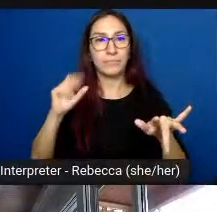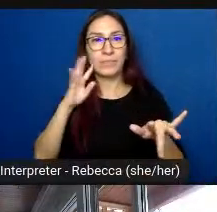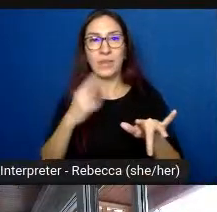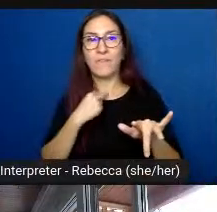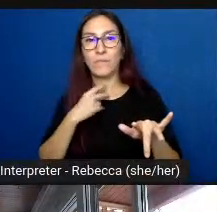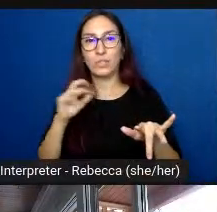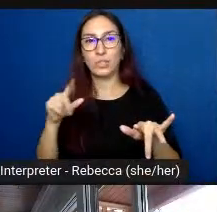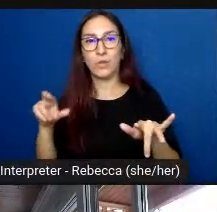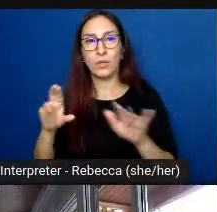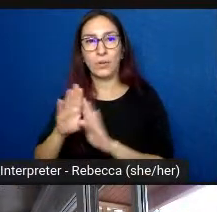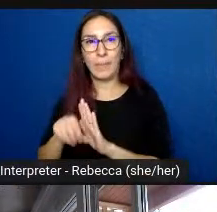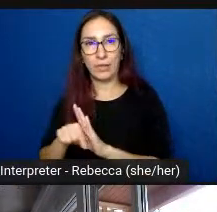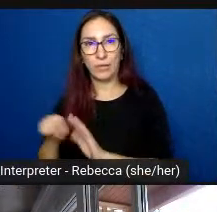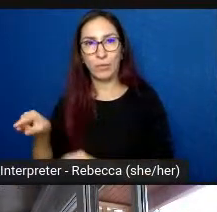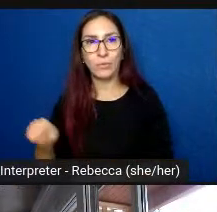Basically yes.